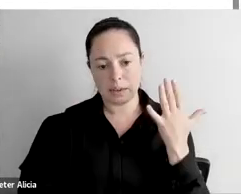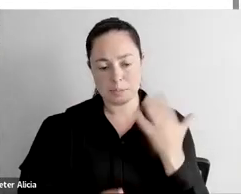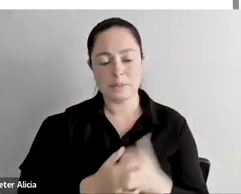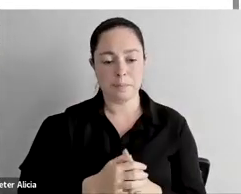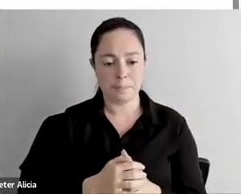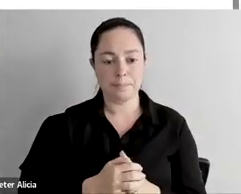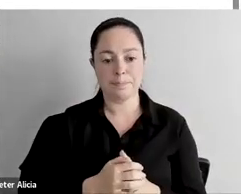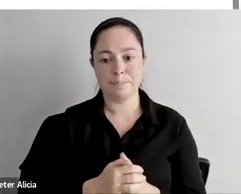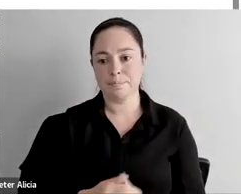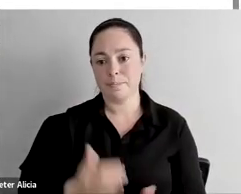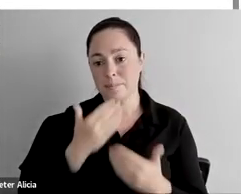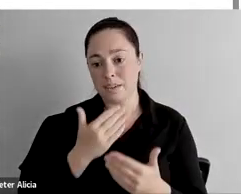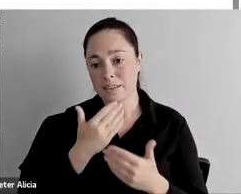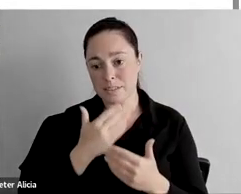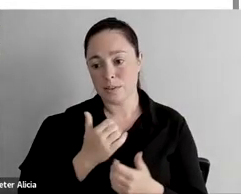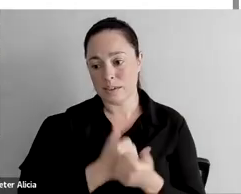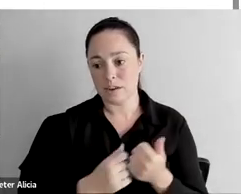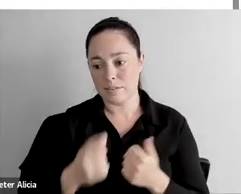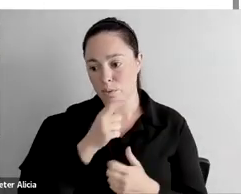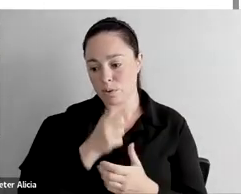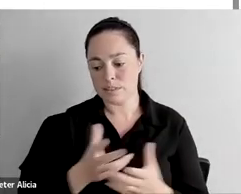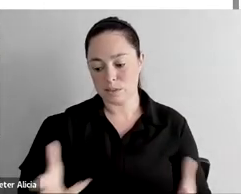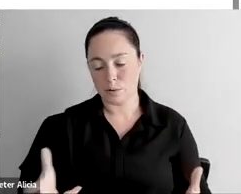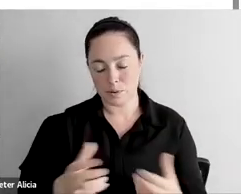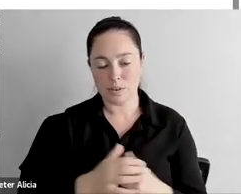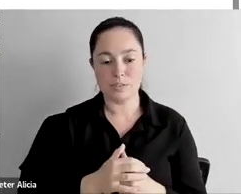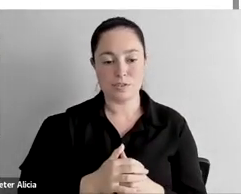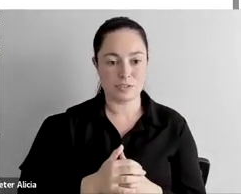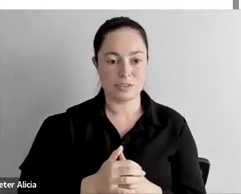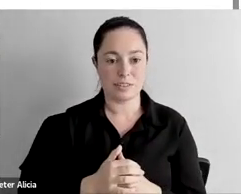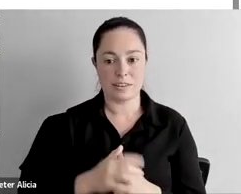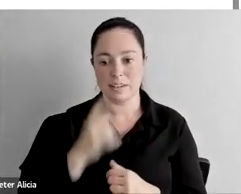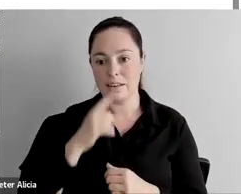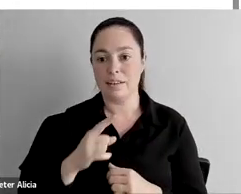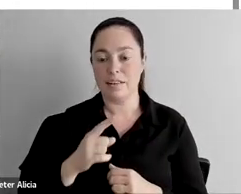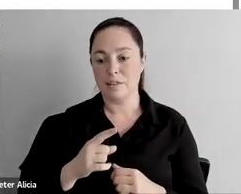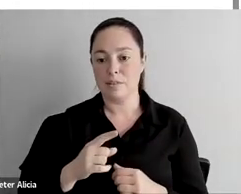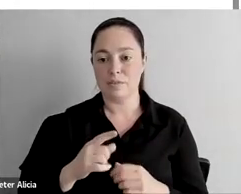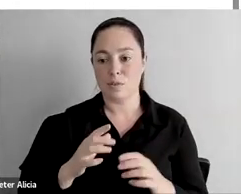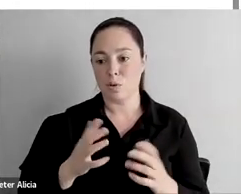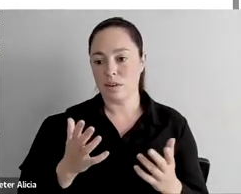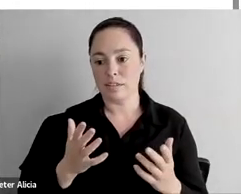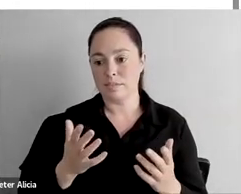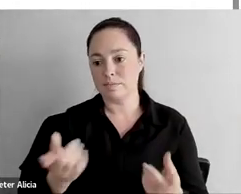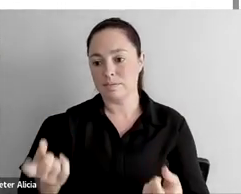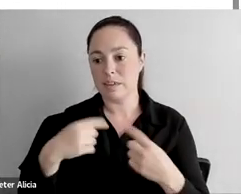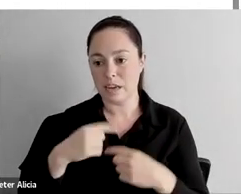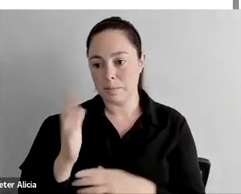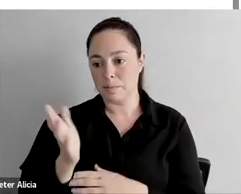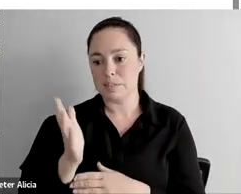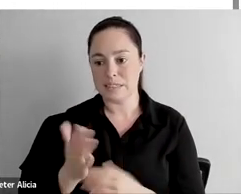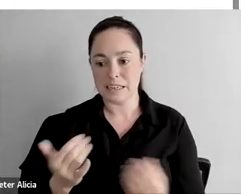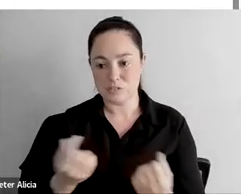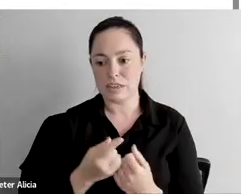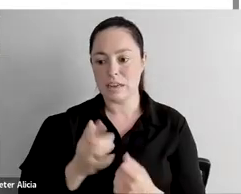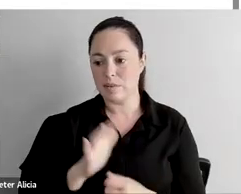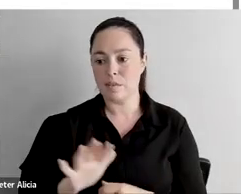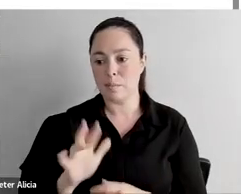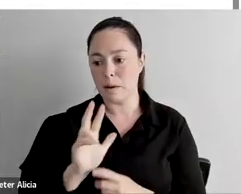I want to thank everyone so much for having a listen. And it looks like we have about three minutes.